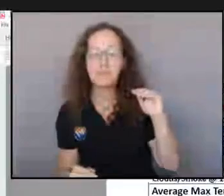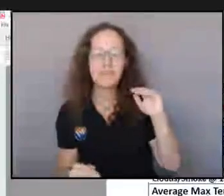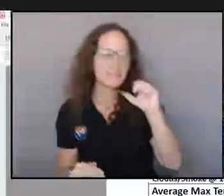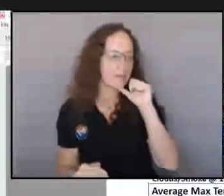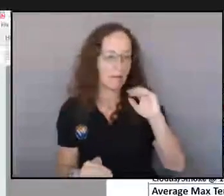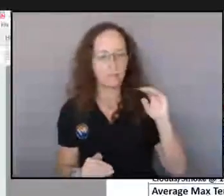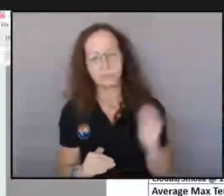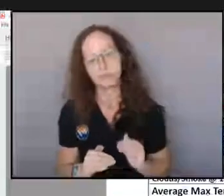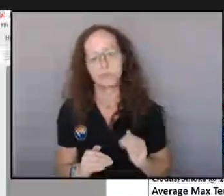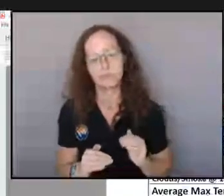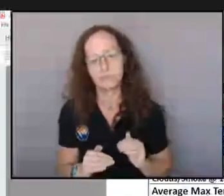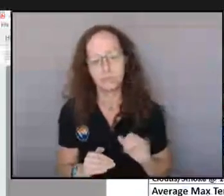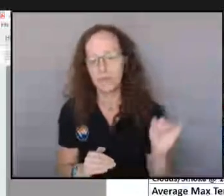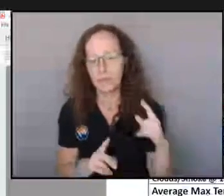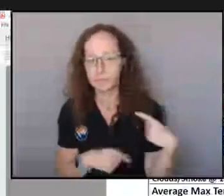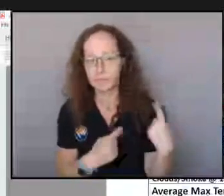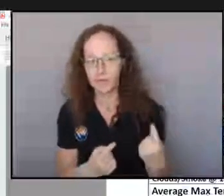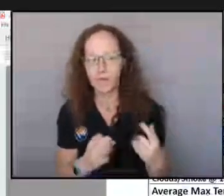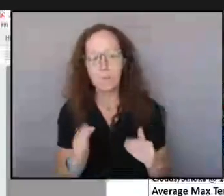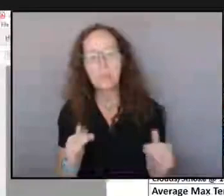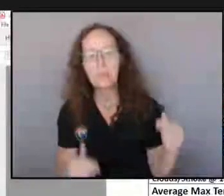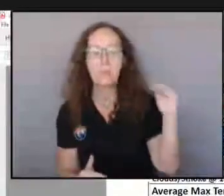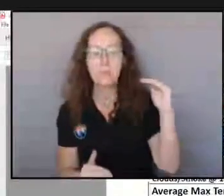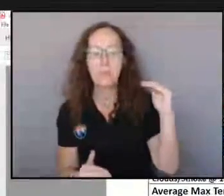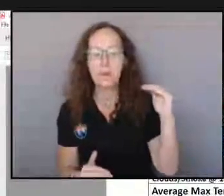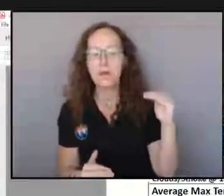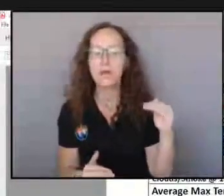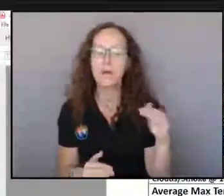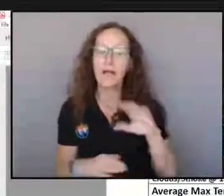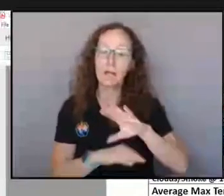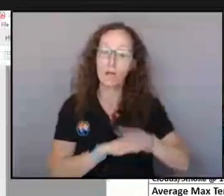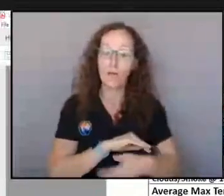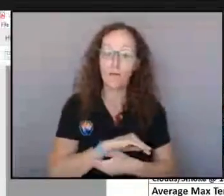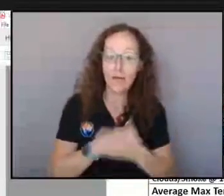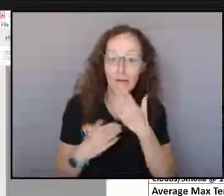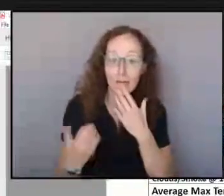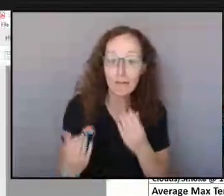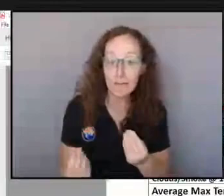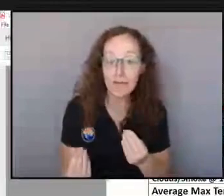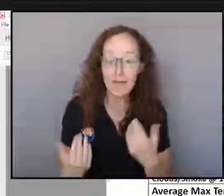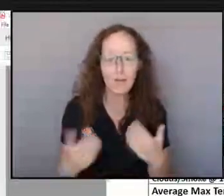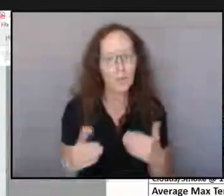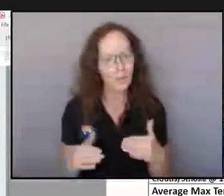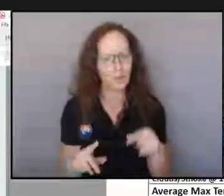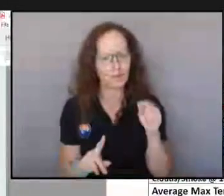THAT OVERNIGHT HUMIDITY IS PRETTY HIGH. THAT IS MOISTENING UP THE FINE, DEAD FUELS THAT ACTUALLY CARRIED THE FIRE.